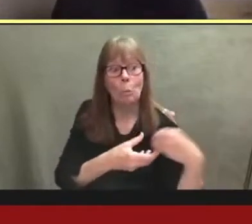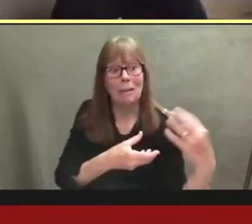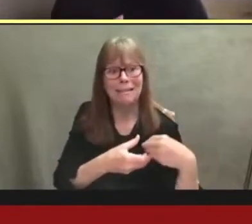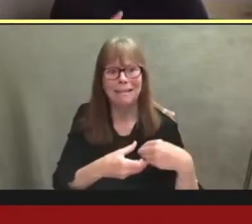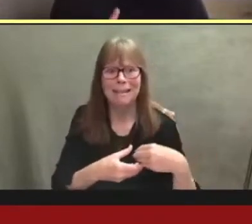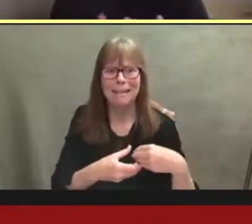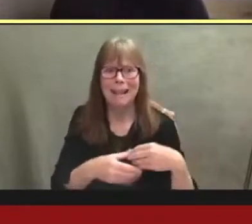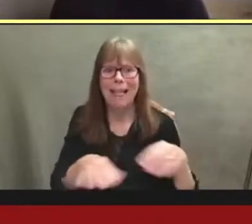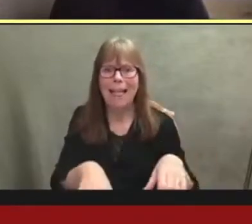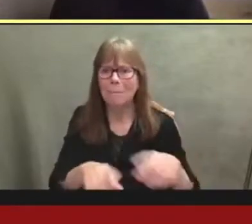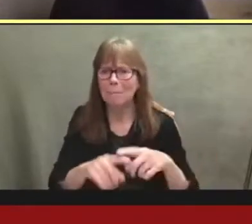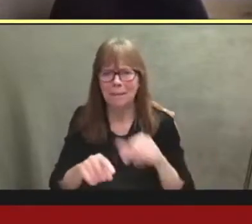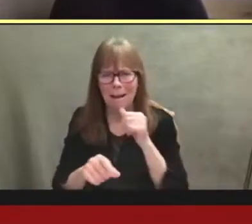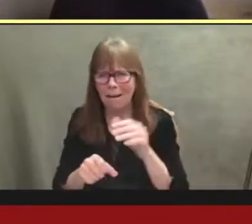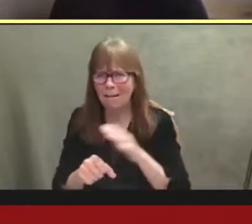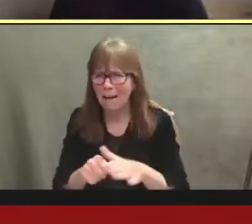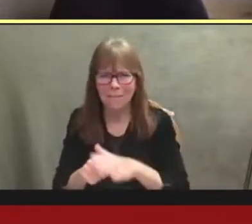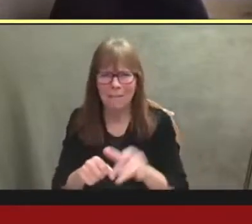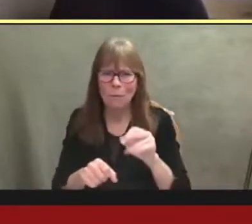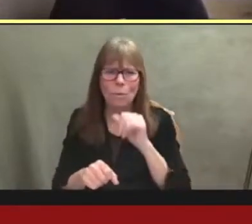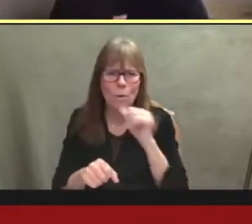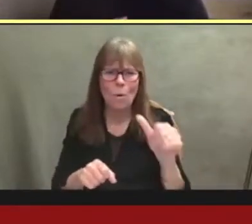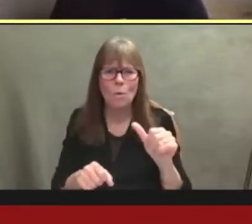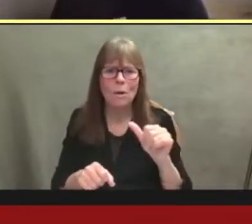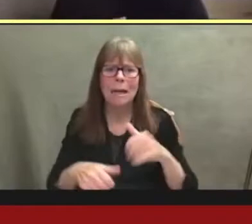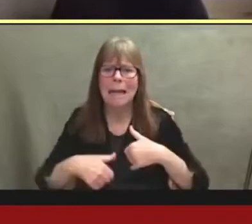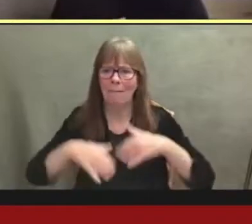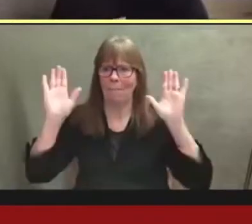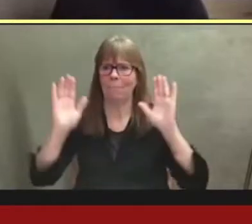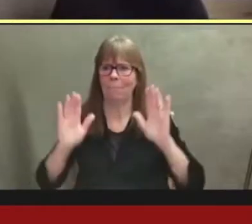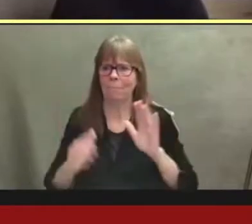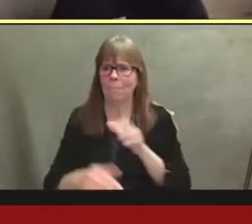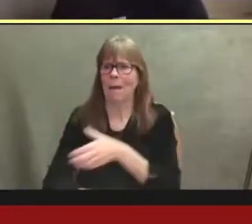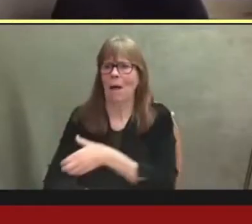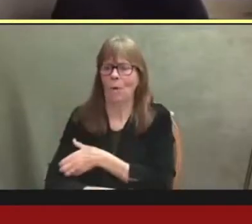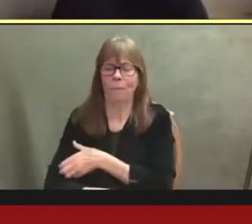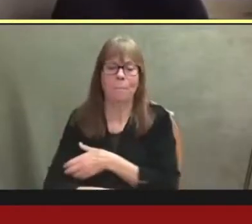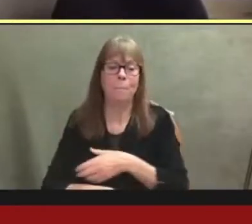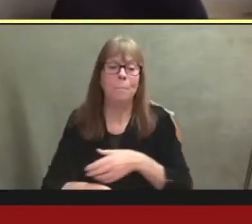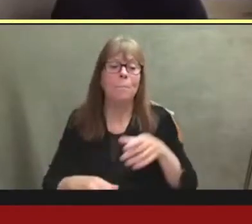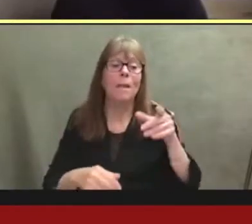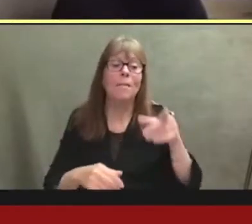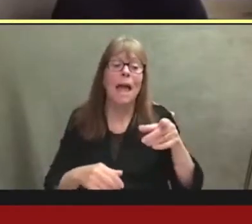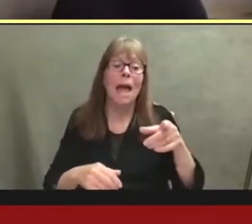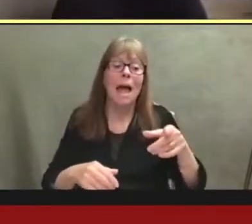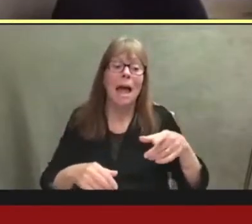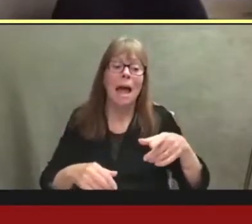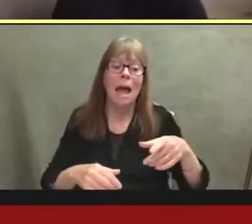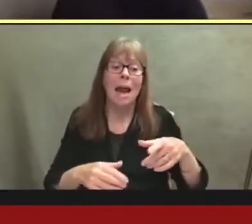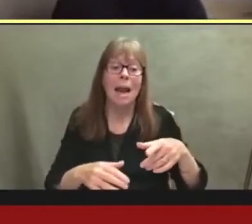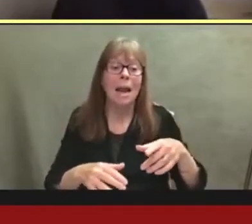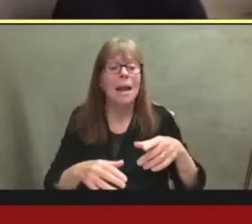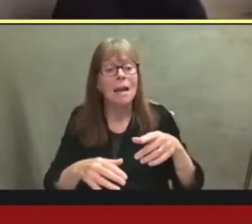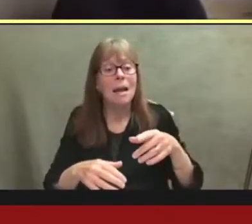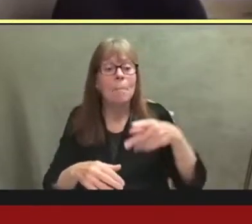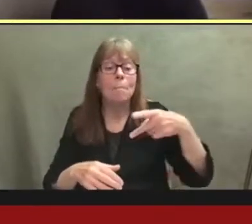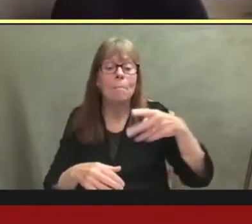Cybele replies, “Performative inclusivity is insidious and becoming more commonplace.